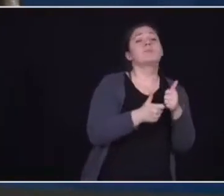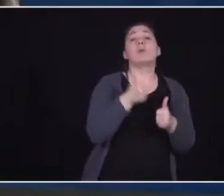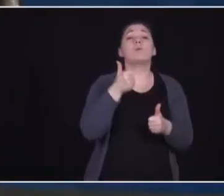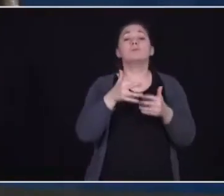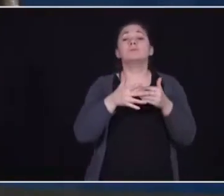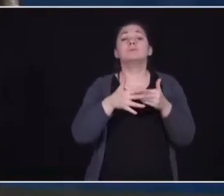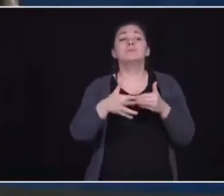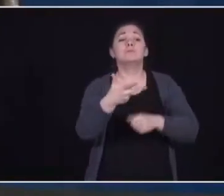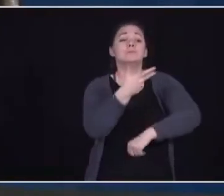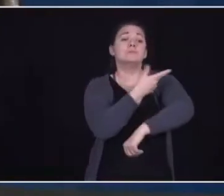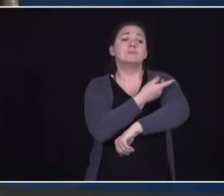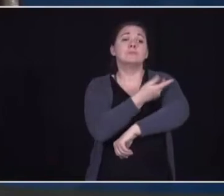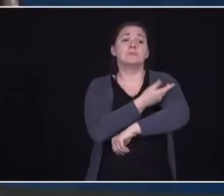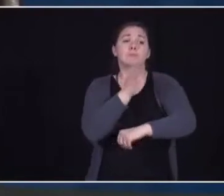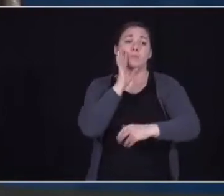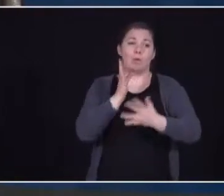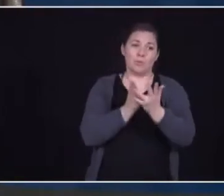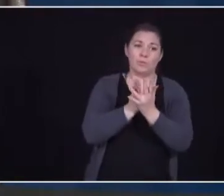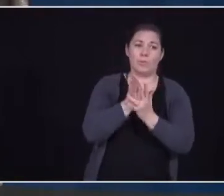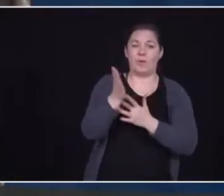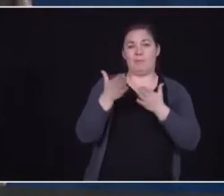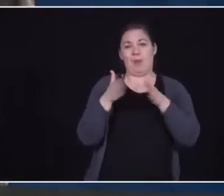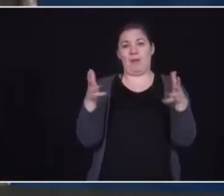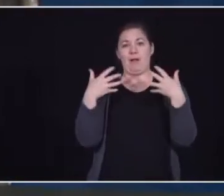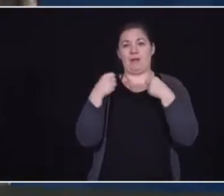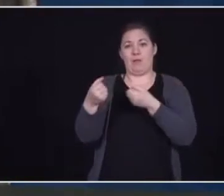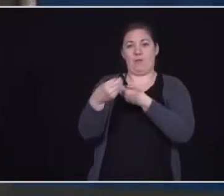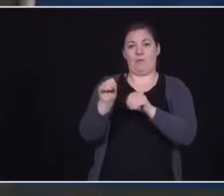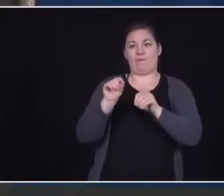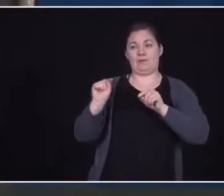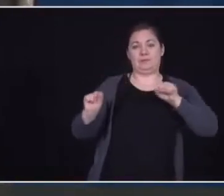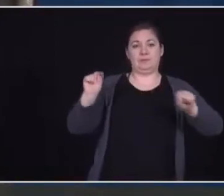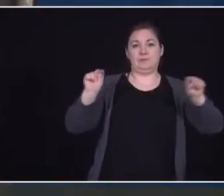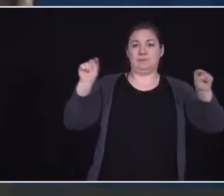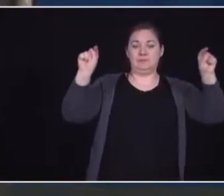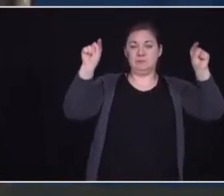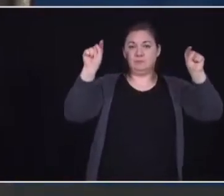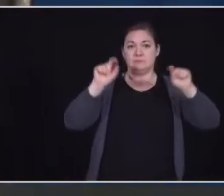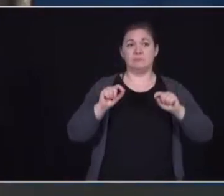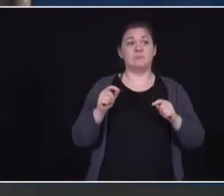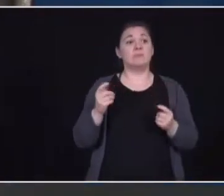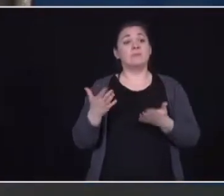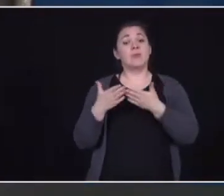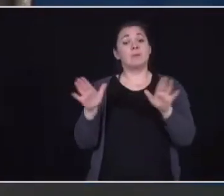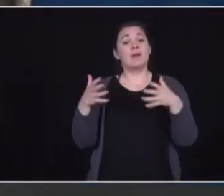However, the vast amount of immunization will be